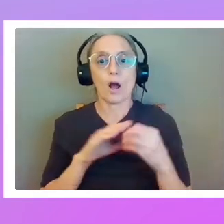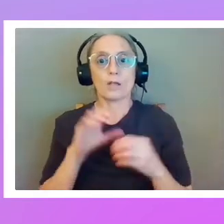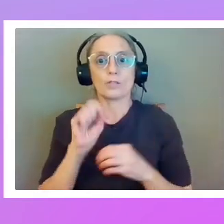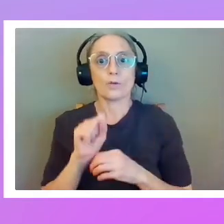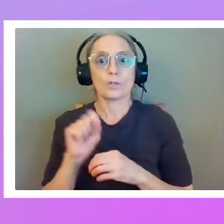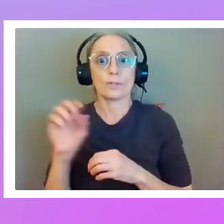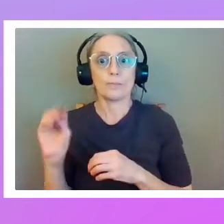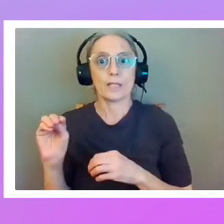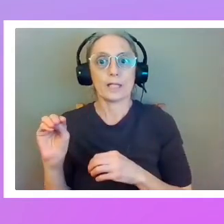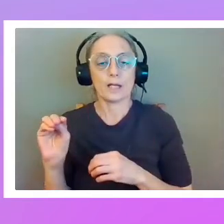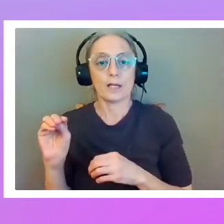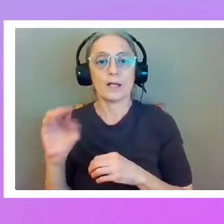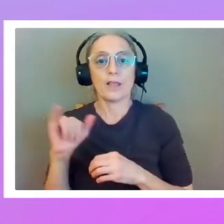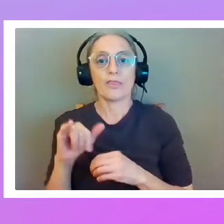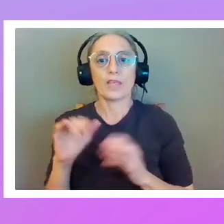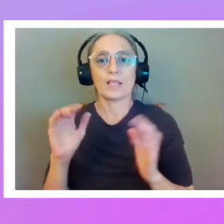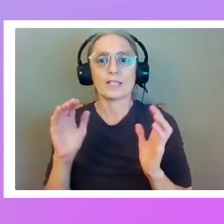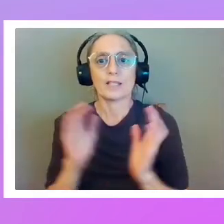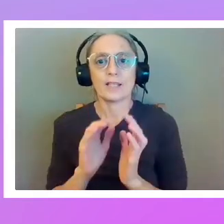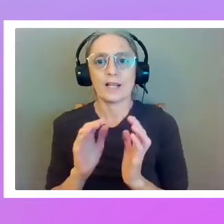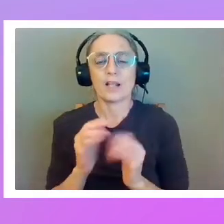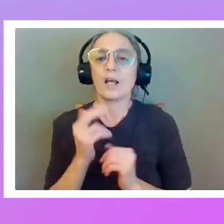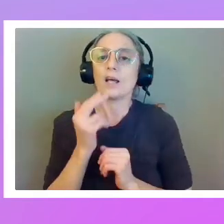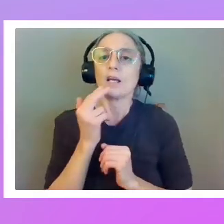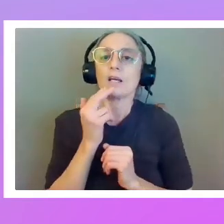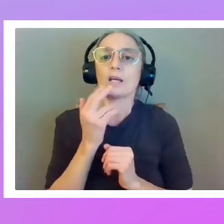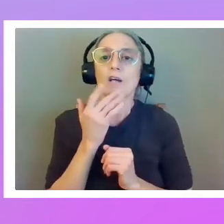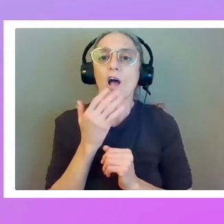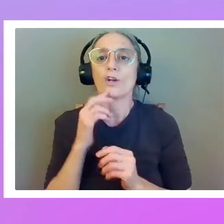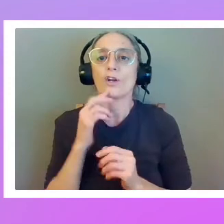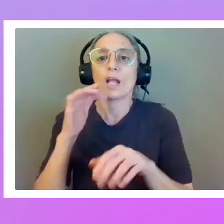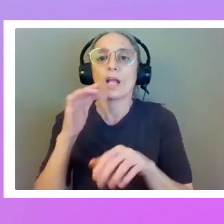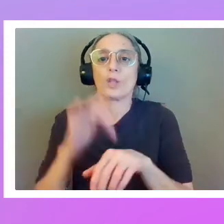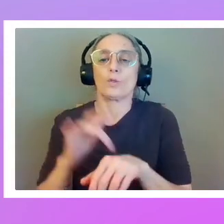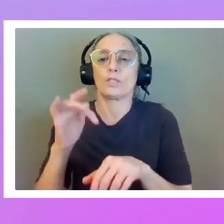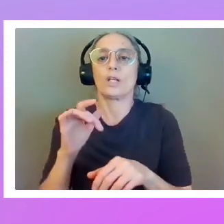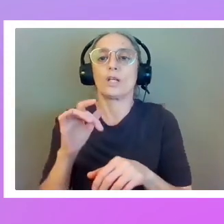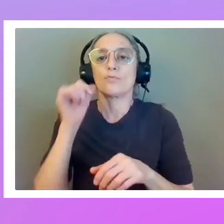This little color illusion, reminded us all that color.